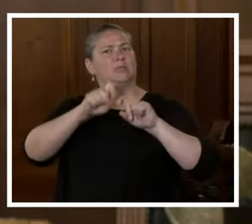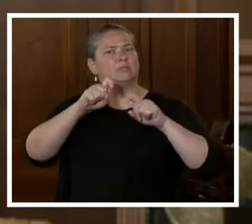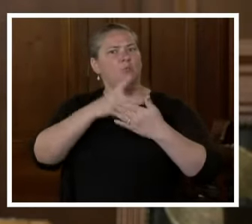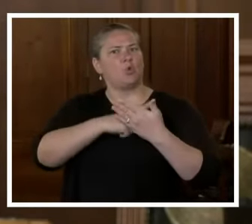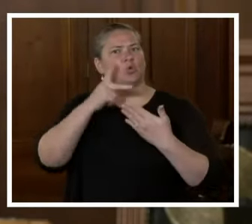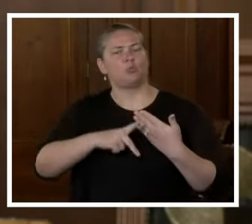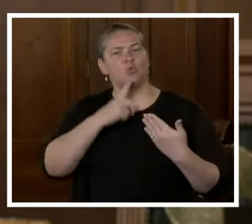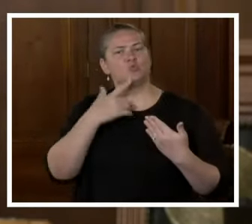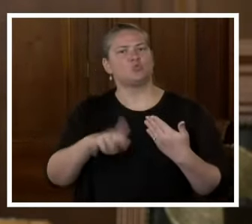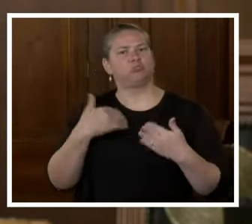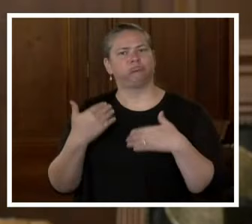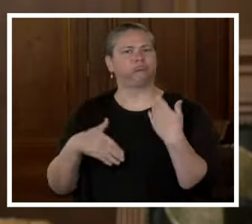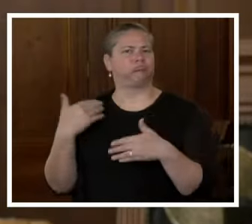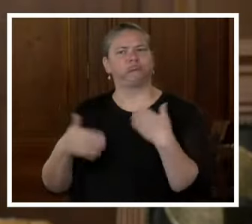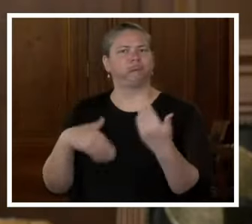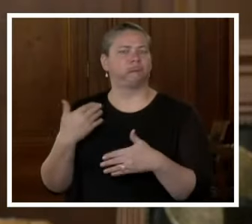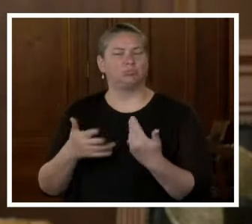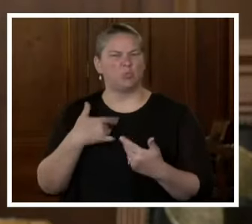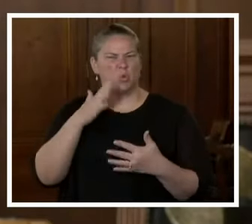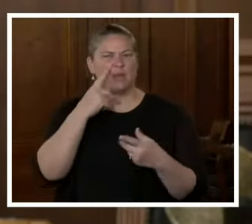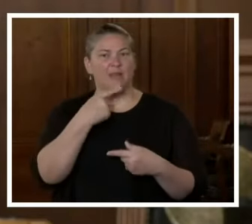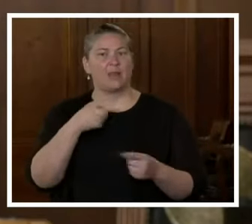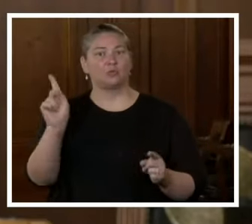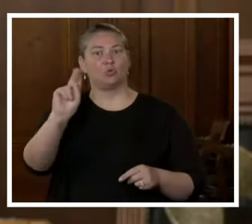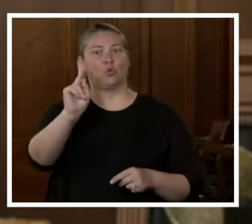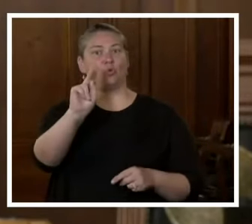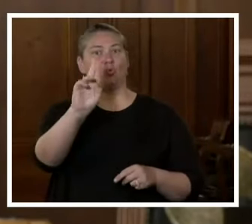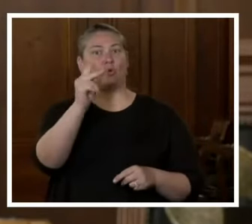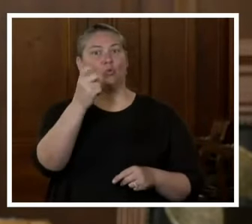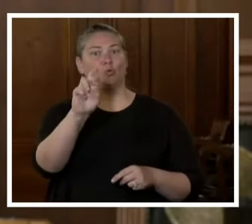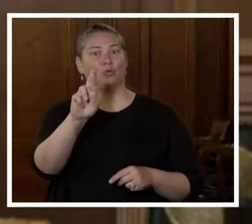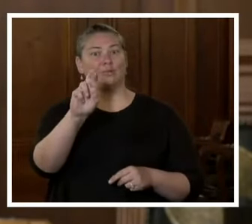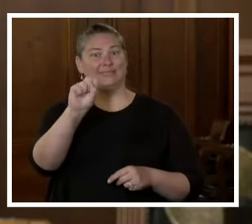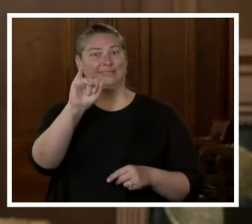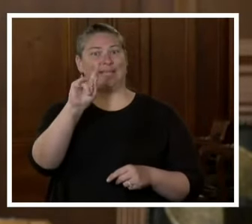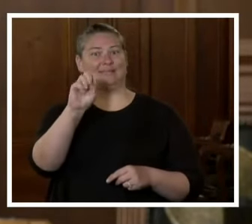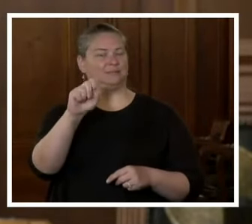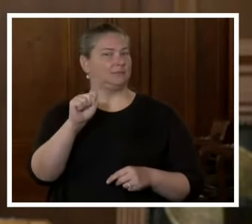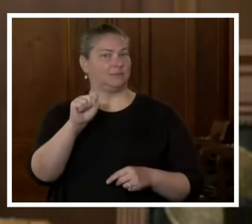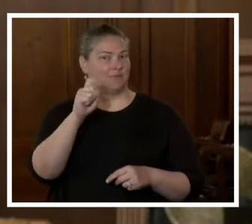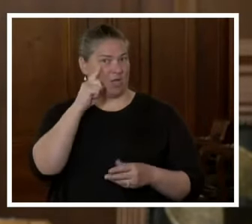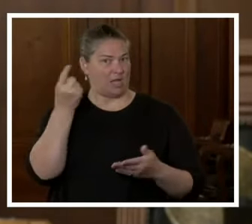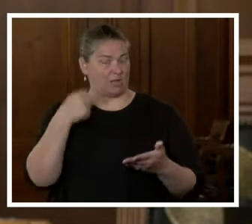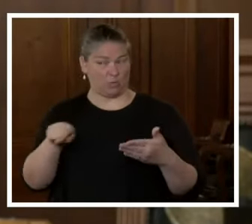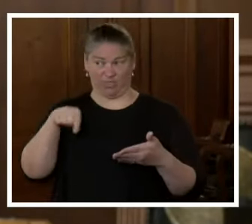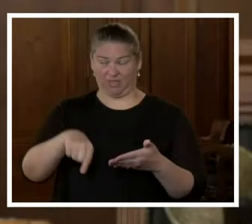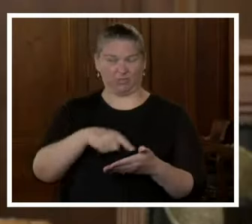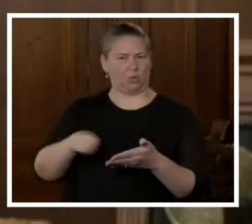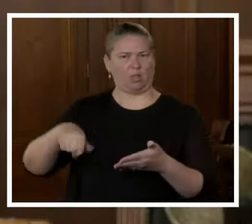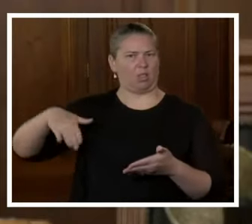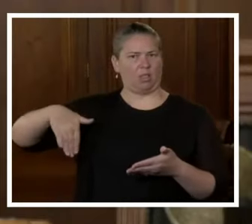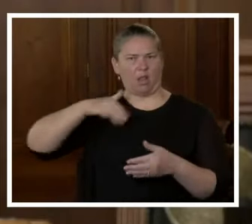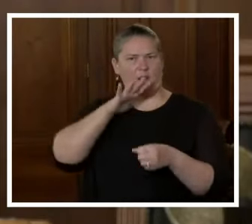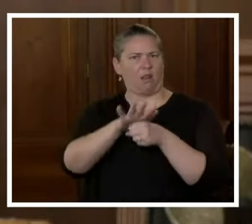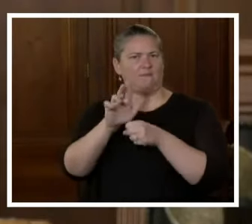REOPEN OUR ECONOMY, BUT MORE THAN THAT, WE CAN MORE SAFELY PROTECT OUR PEOPLE, GET PEOPLE